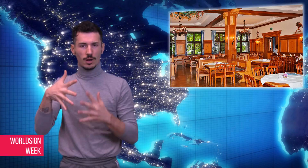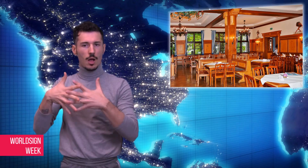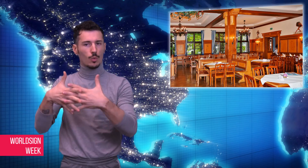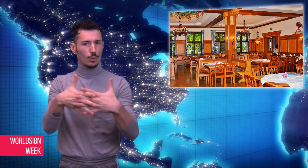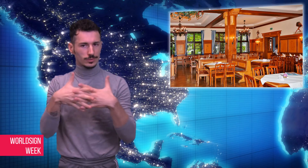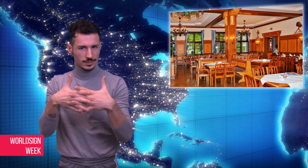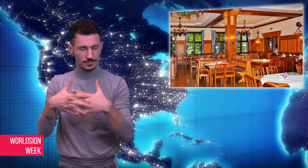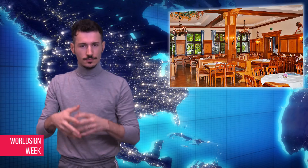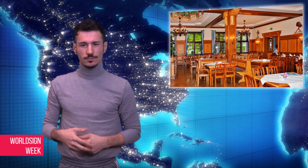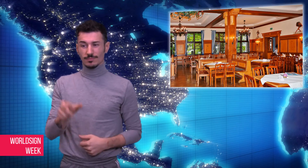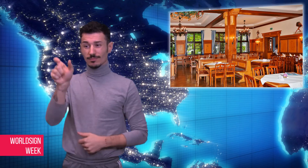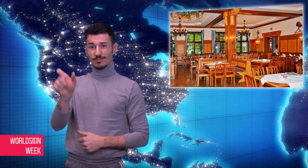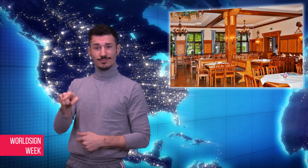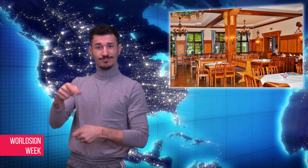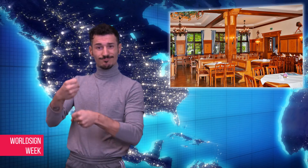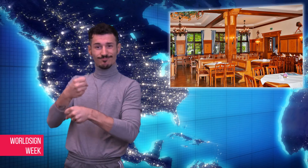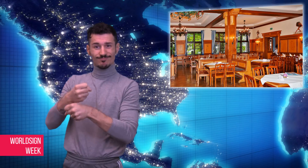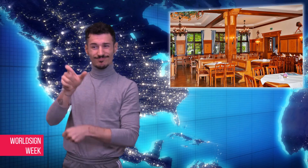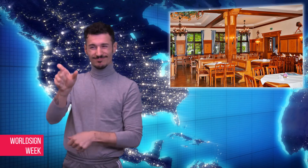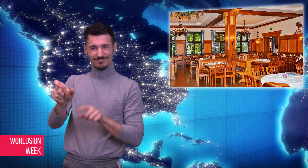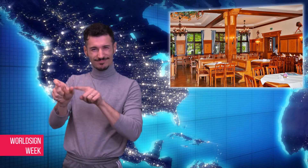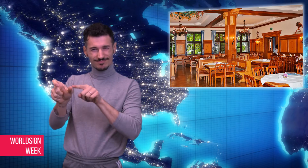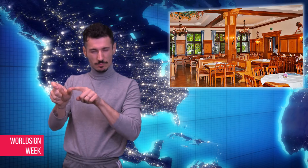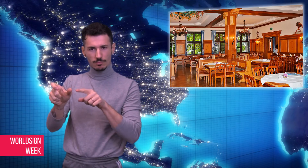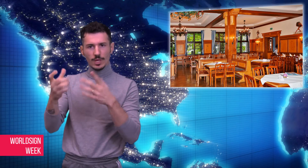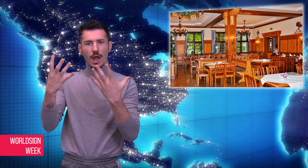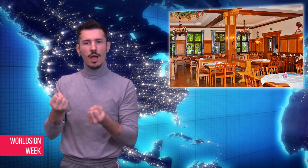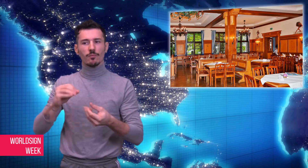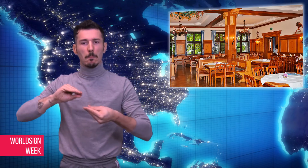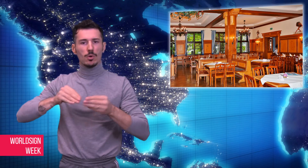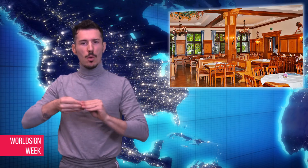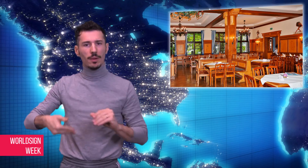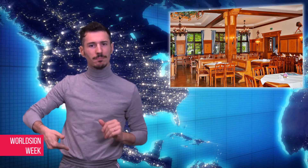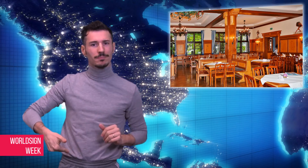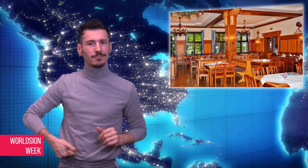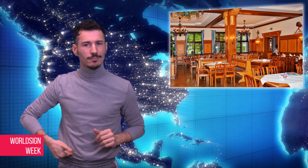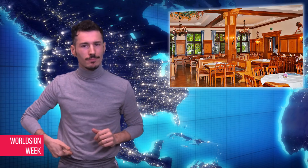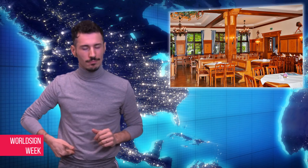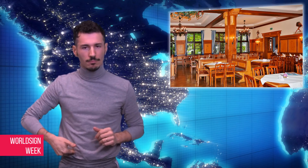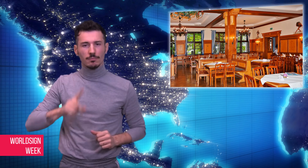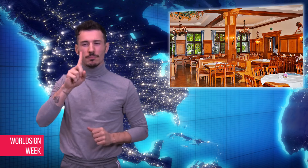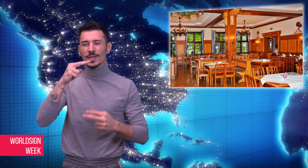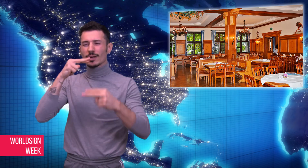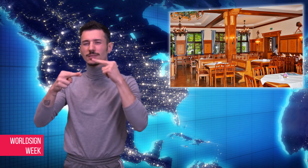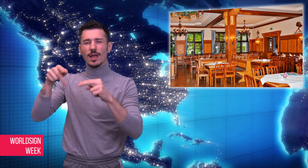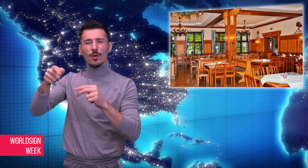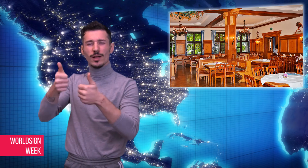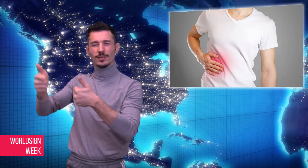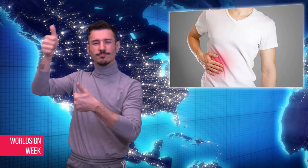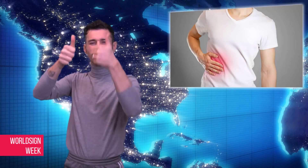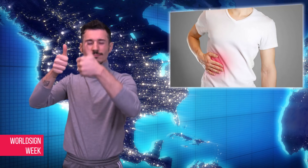has symptoms of hepatitis A which restaurant representatives